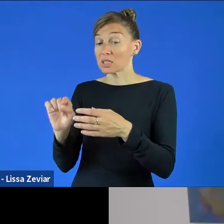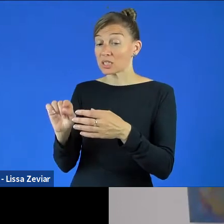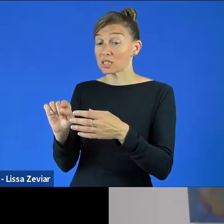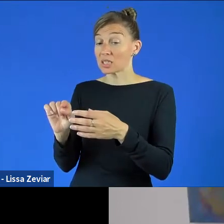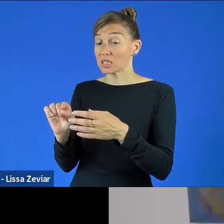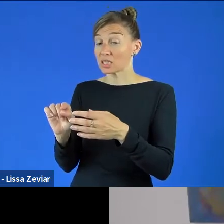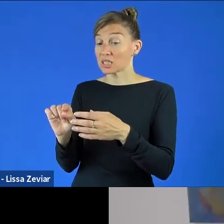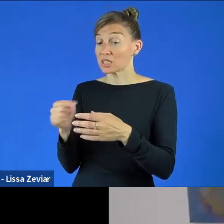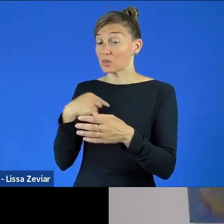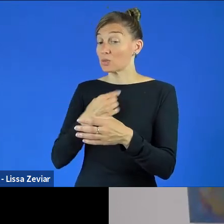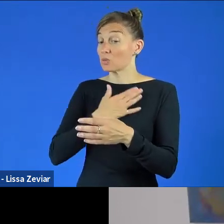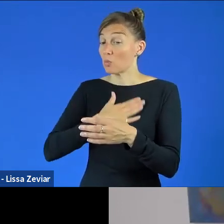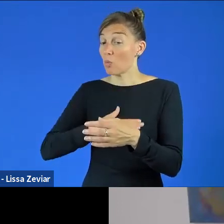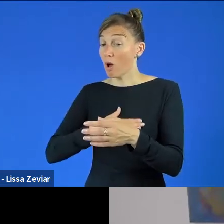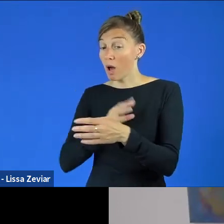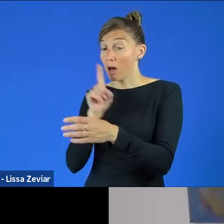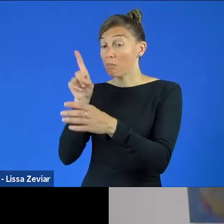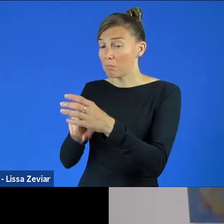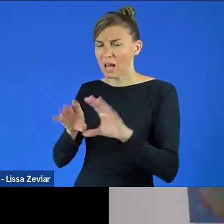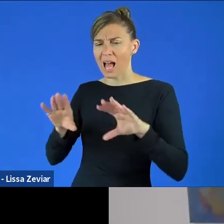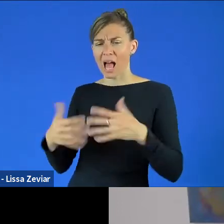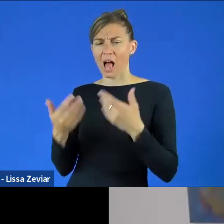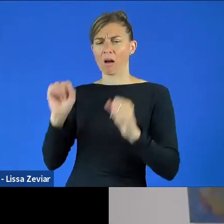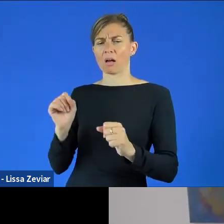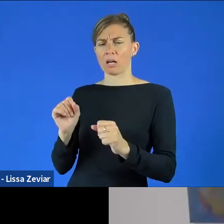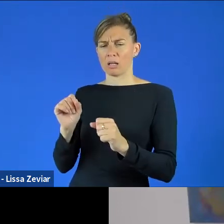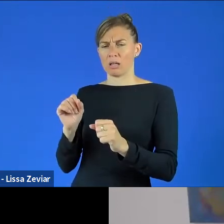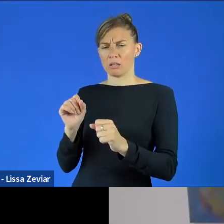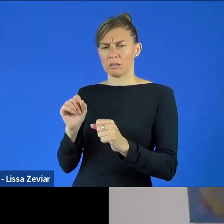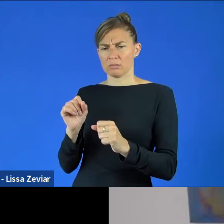and its members or do you think if the system is financially accessible?